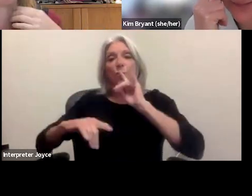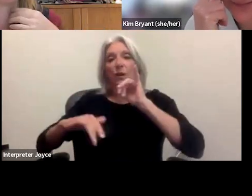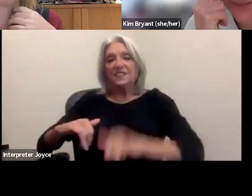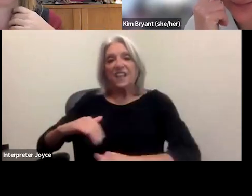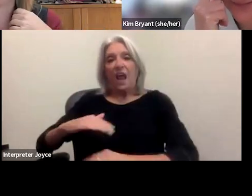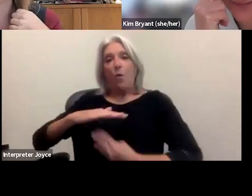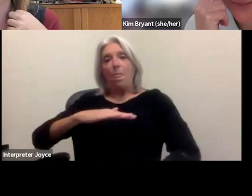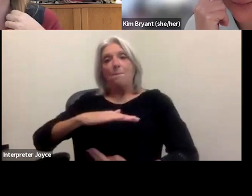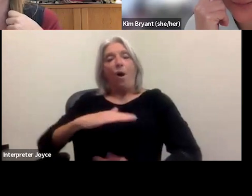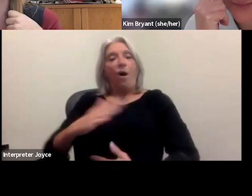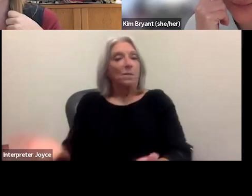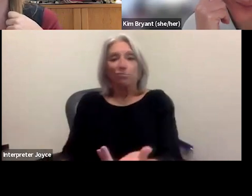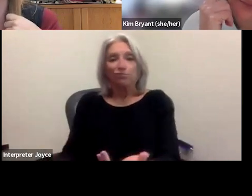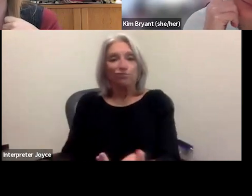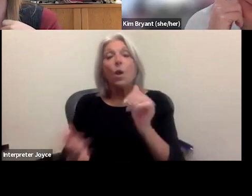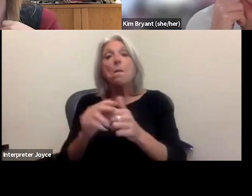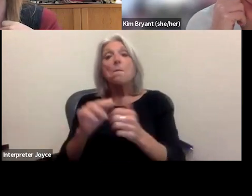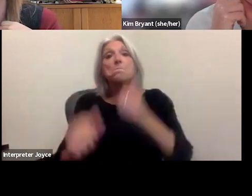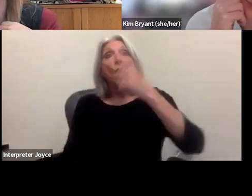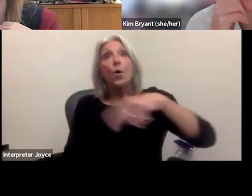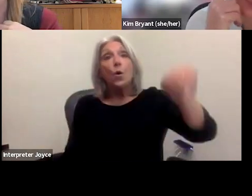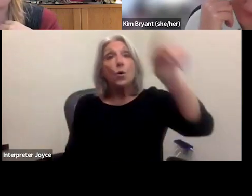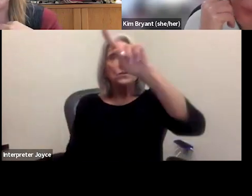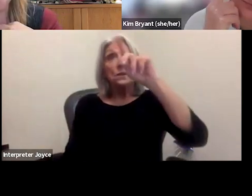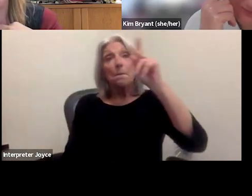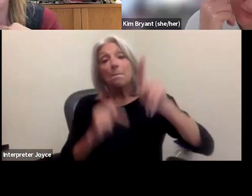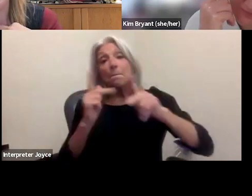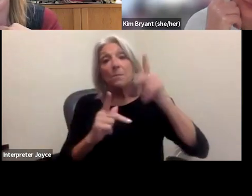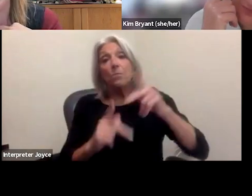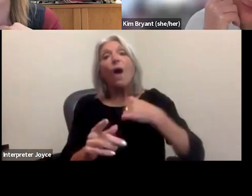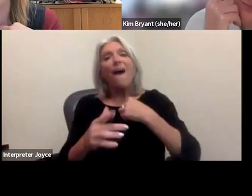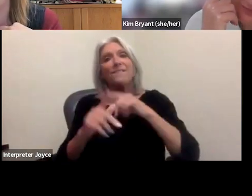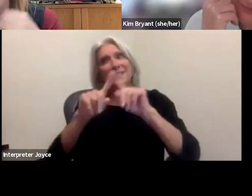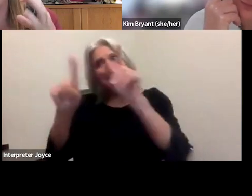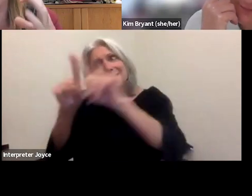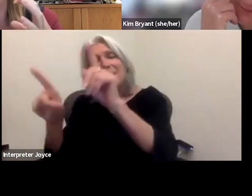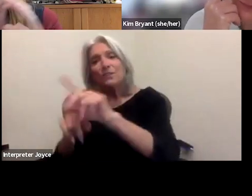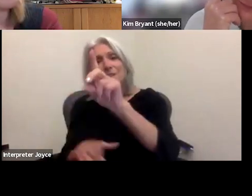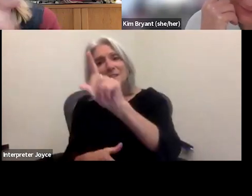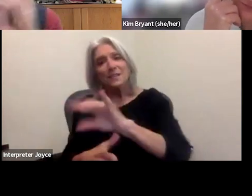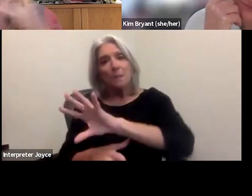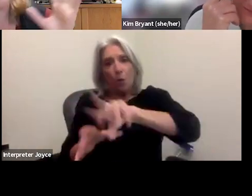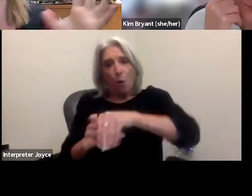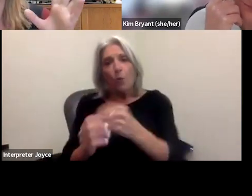most disabled people are multiply disabled, and most research about disability--